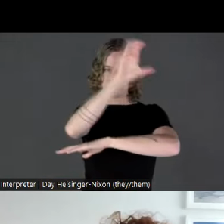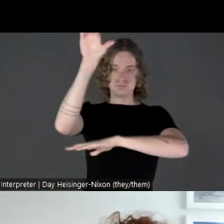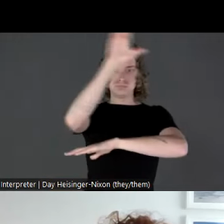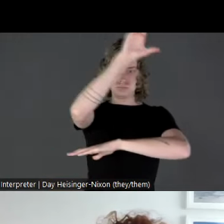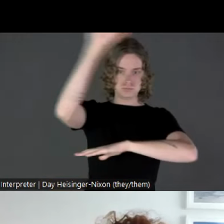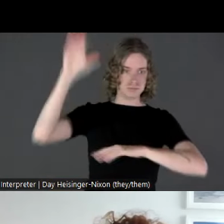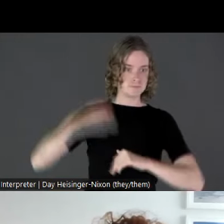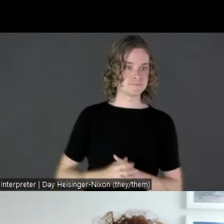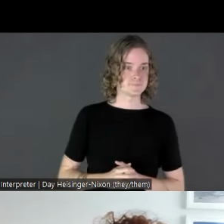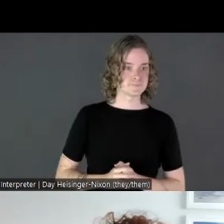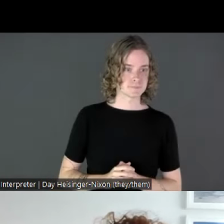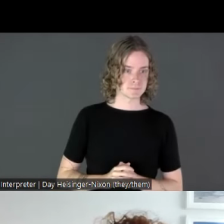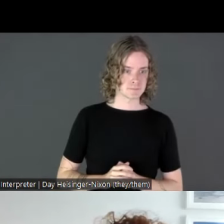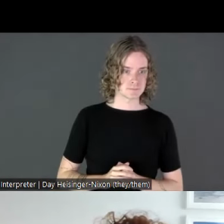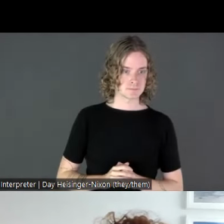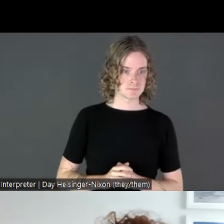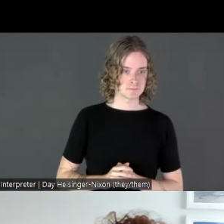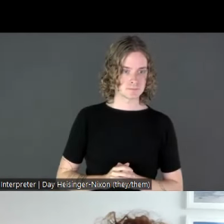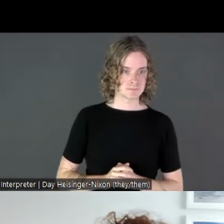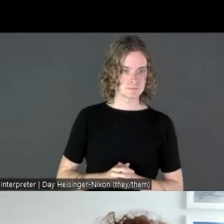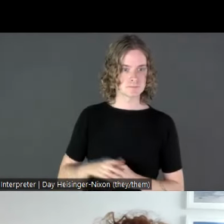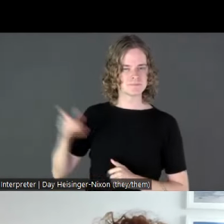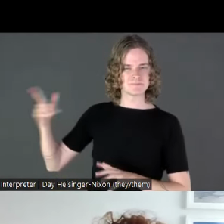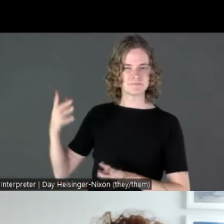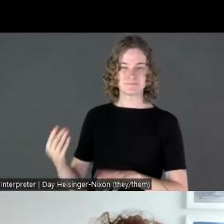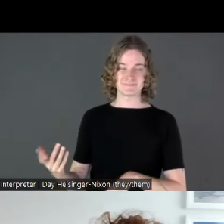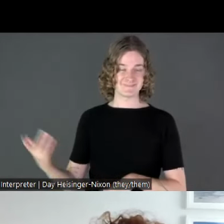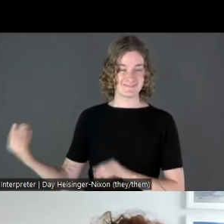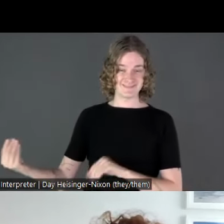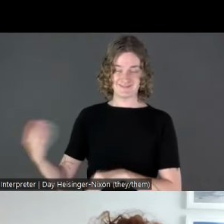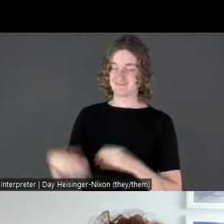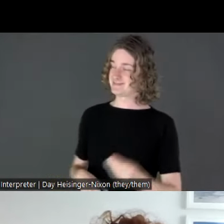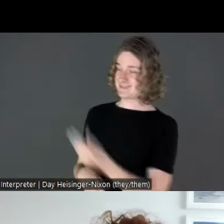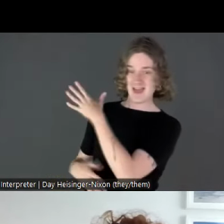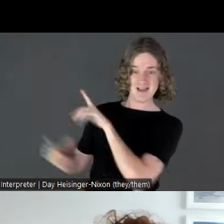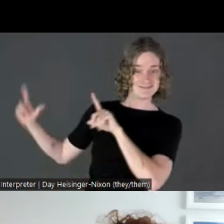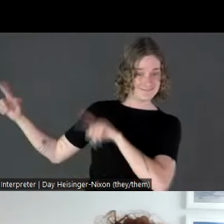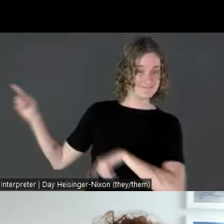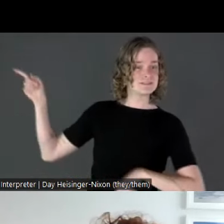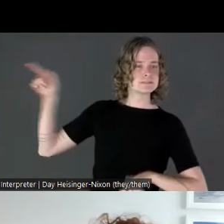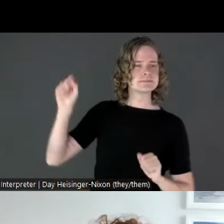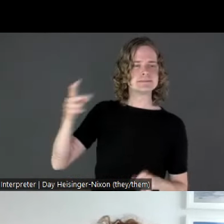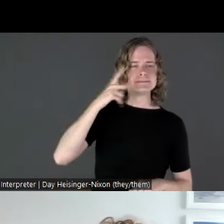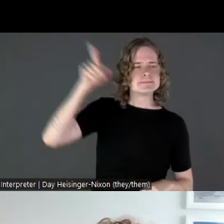areas in the humanitarian inclusion standards and our gap analysis. And it shows where there